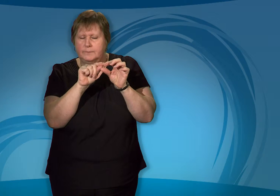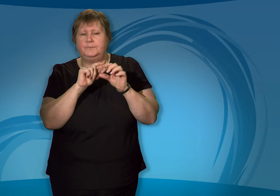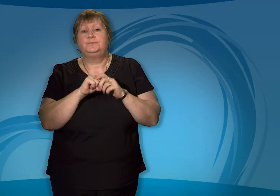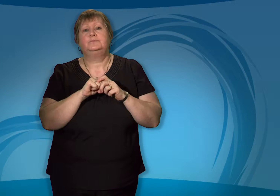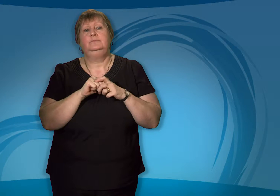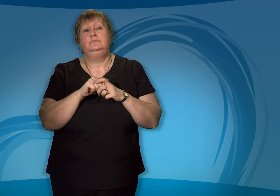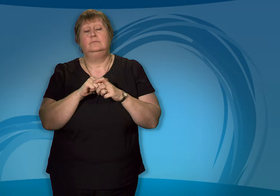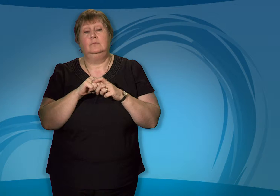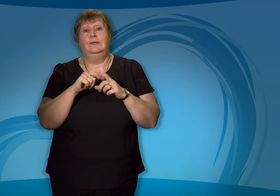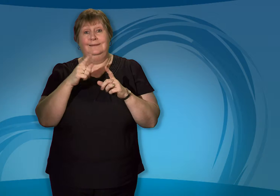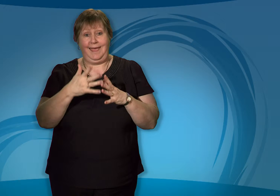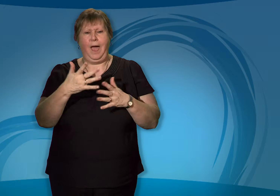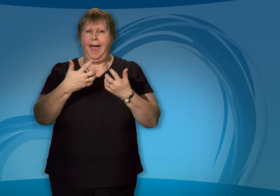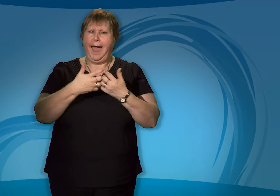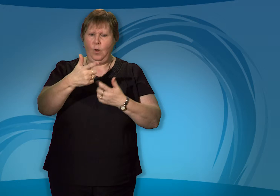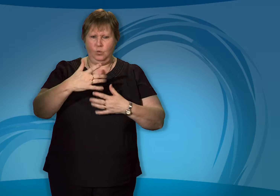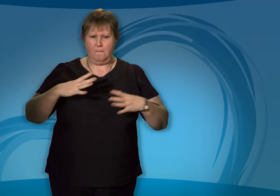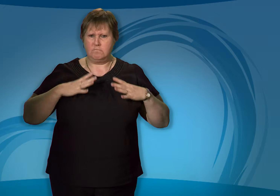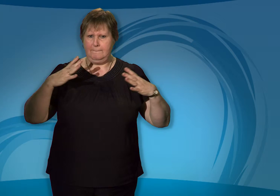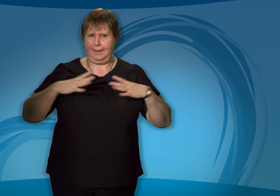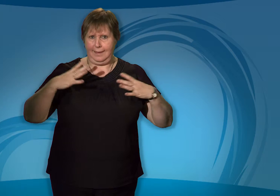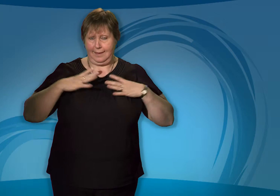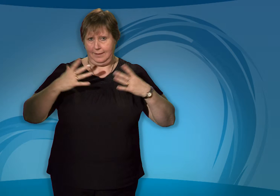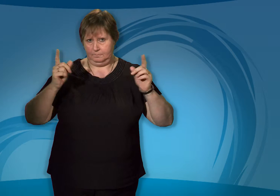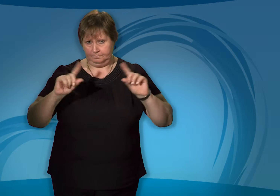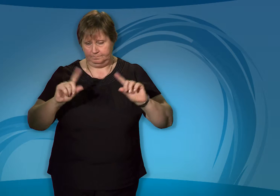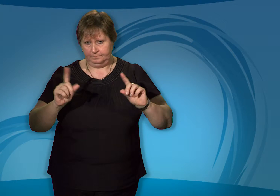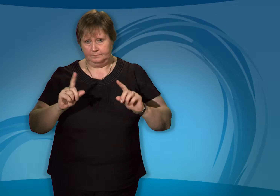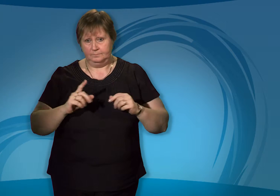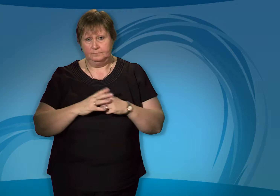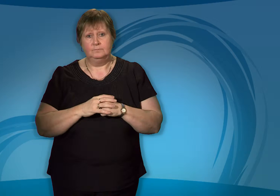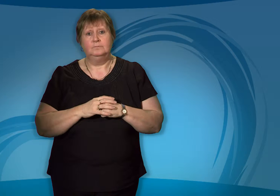the polyp. Getting ready for the procedure